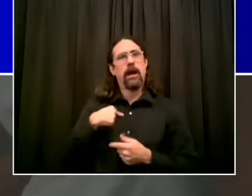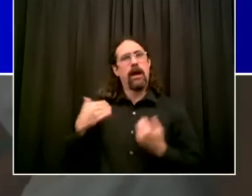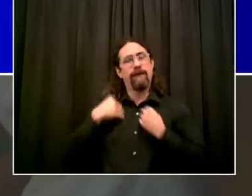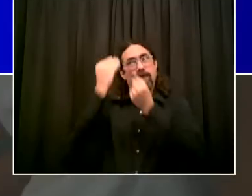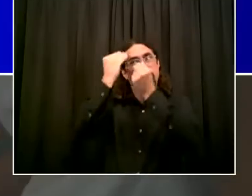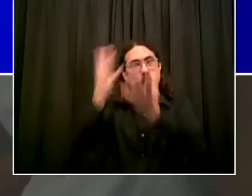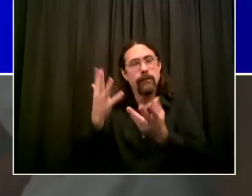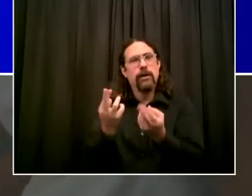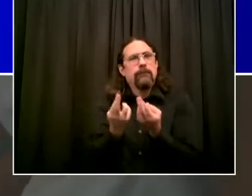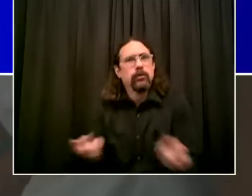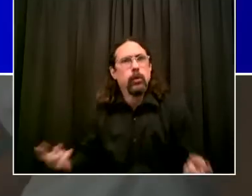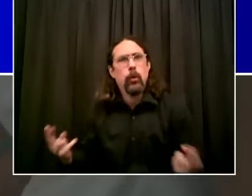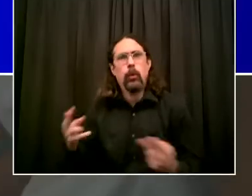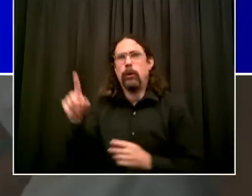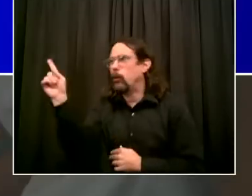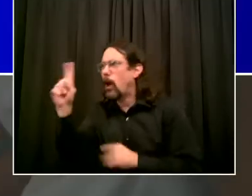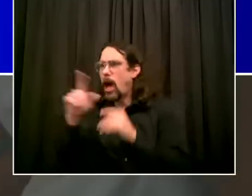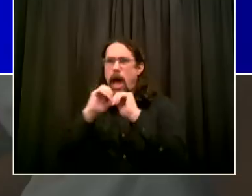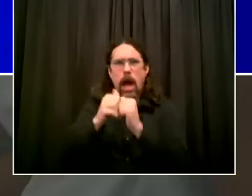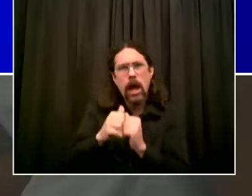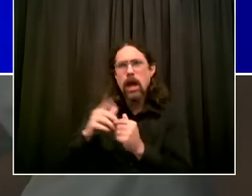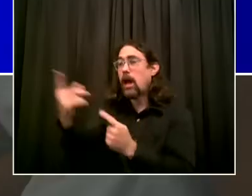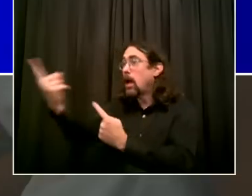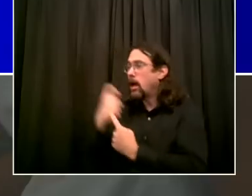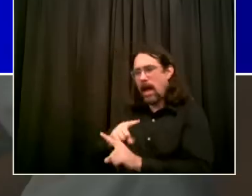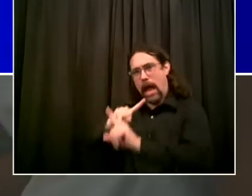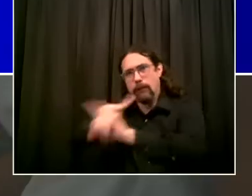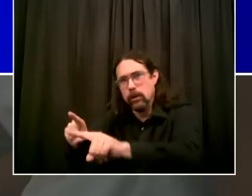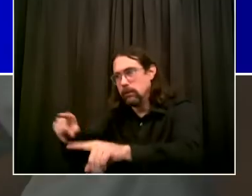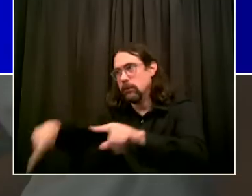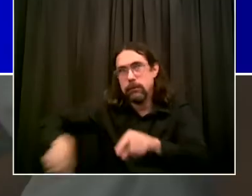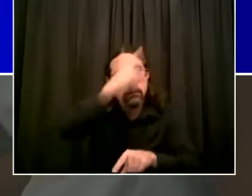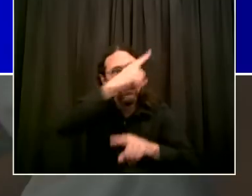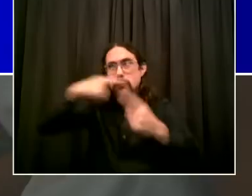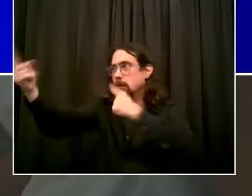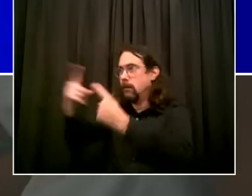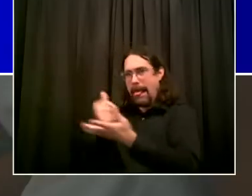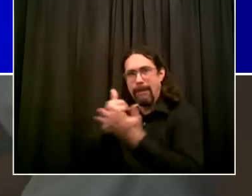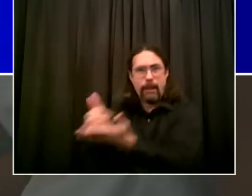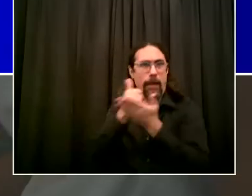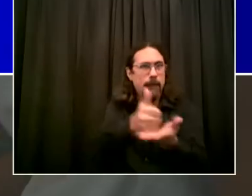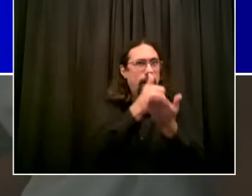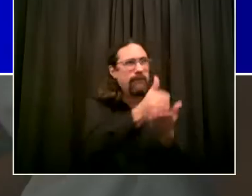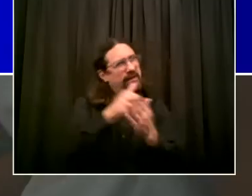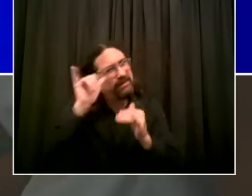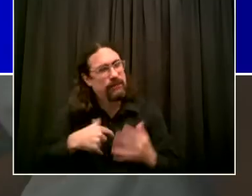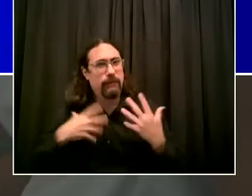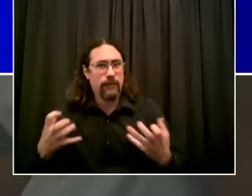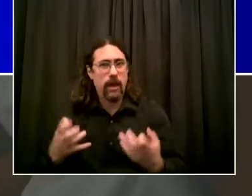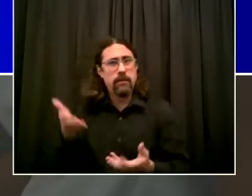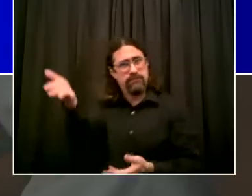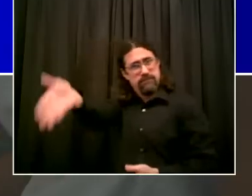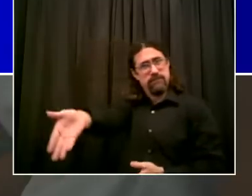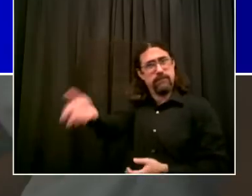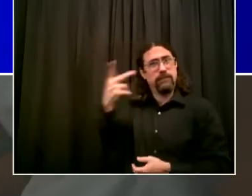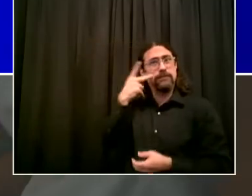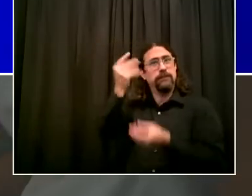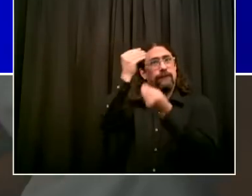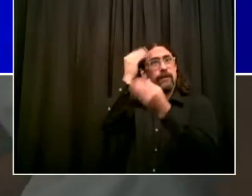SO BEFORE AND, I WANT TO SAY THAT IT IS AN IMPORTANT IMPERATIVE THAT YOU AS SMALL BUSINESS OWNERS, YOU NEED ASSISTANCE. YOU REACH OUT TO US. I WAS IN ROCKAWAY THIS PAST WEEKEND SPEAKING TO